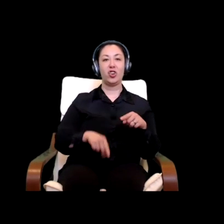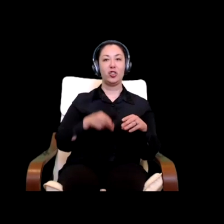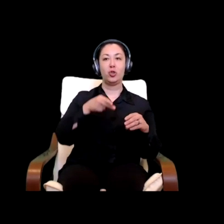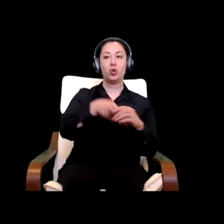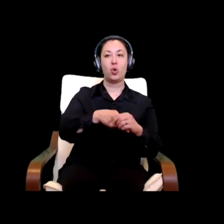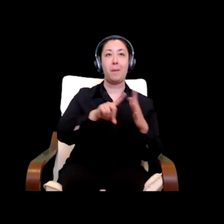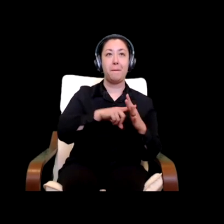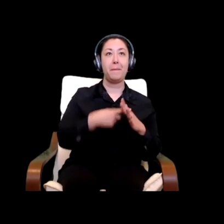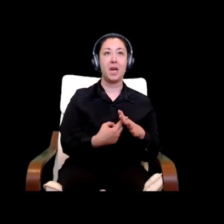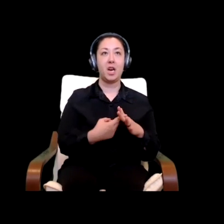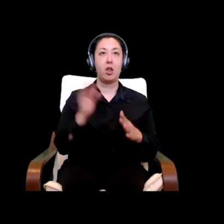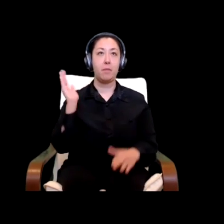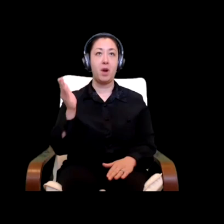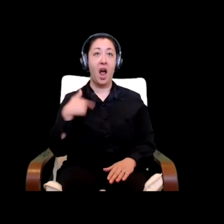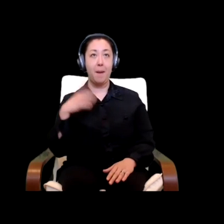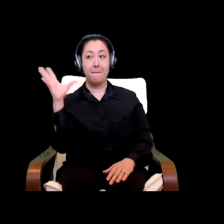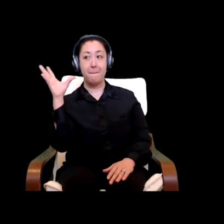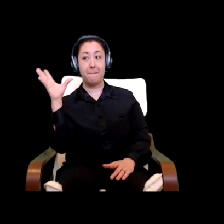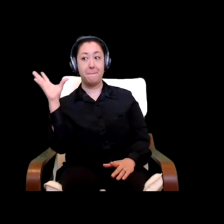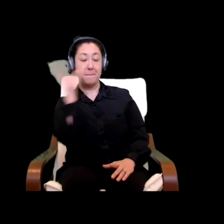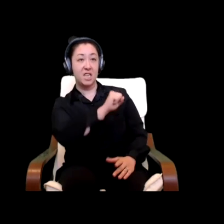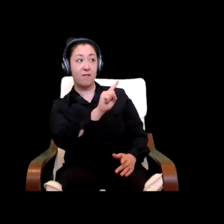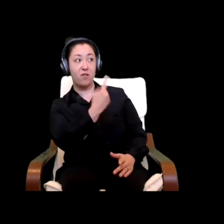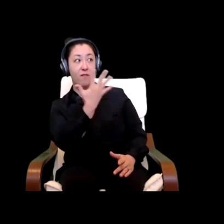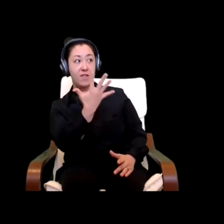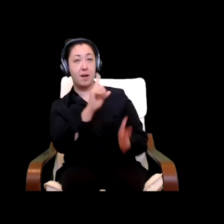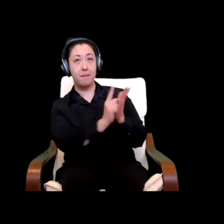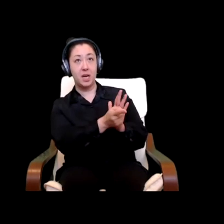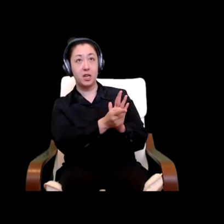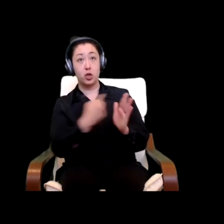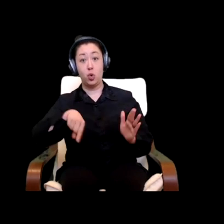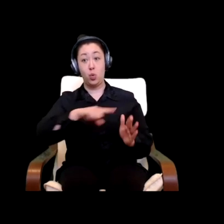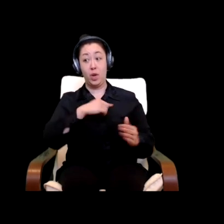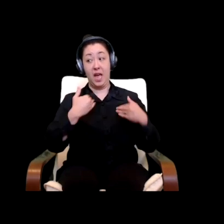I missed the first five minutes. Do we have access to the checklist?